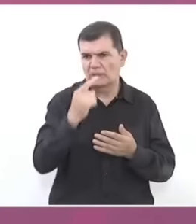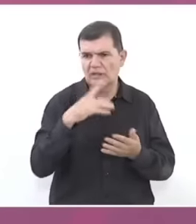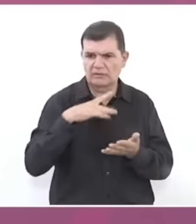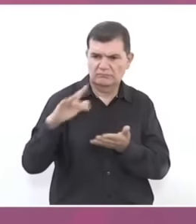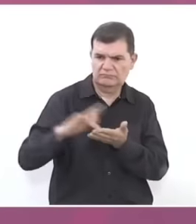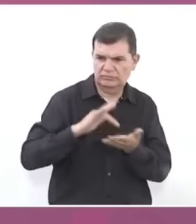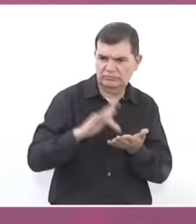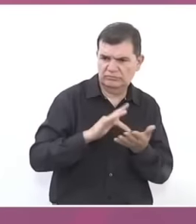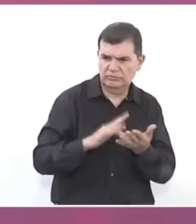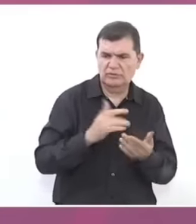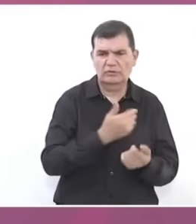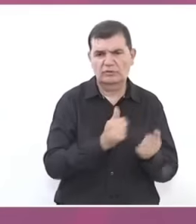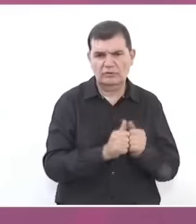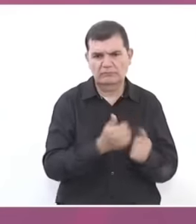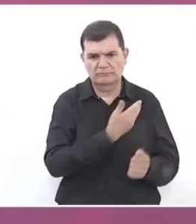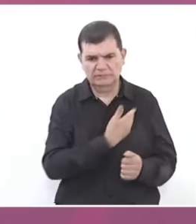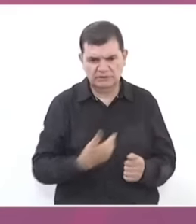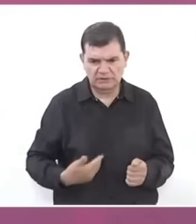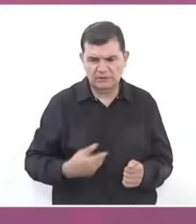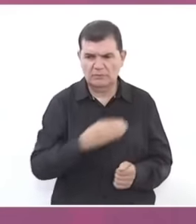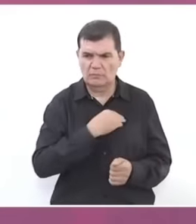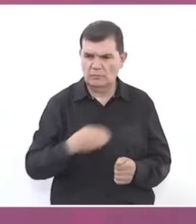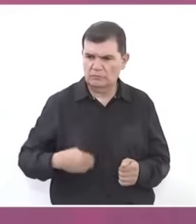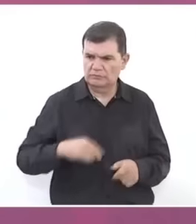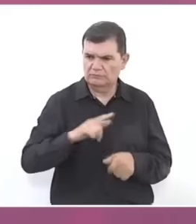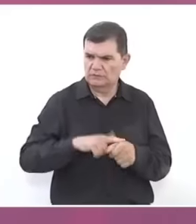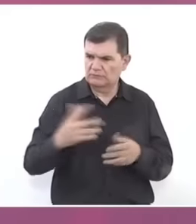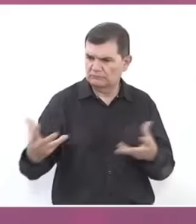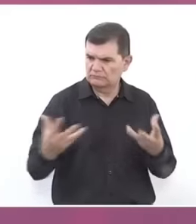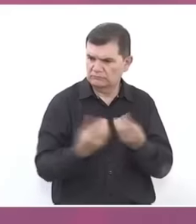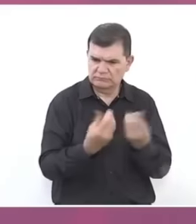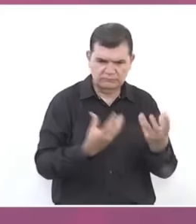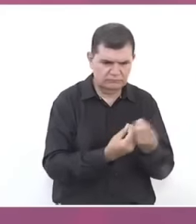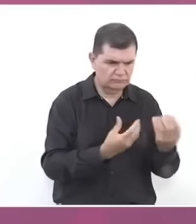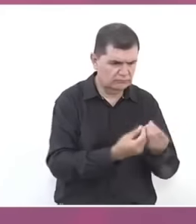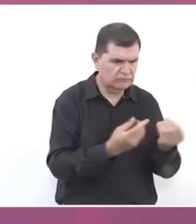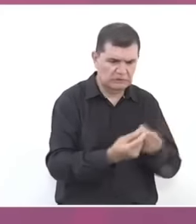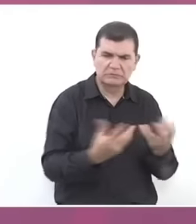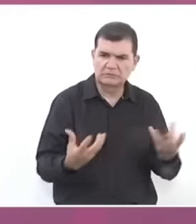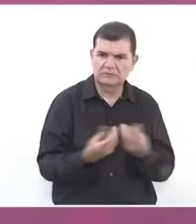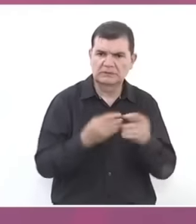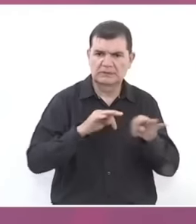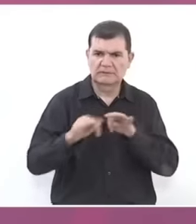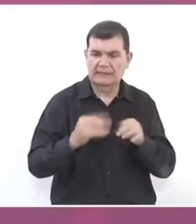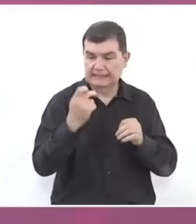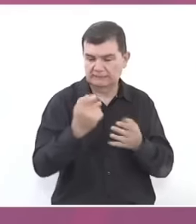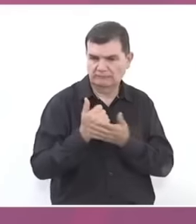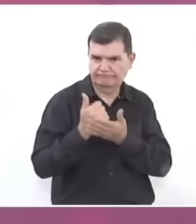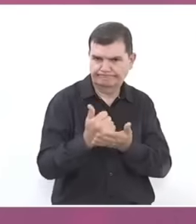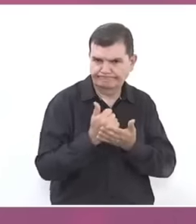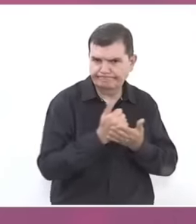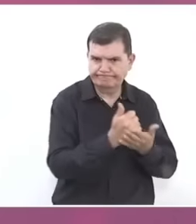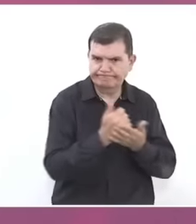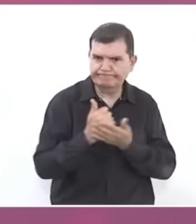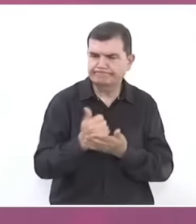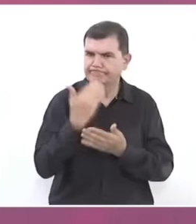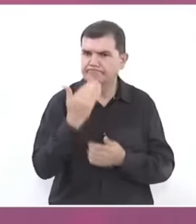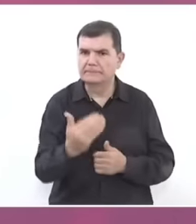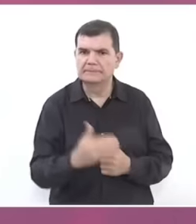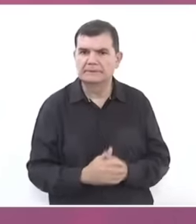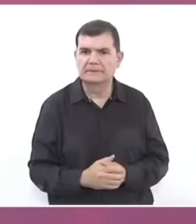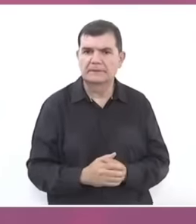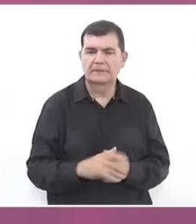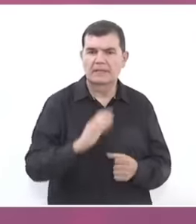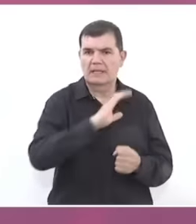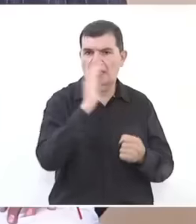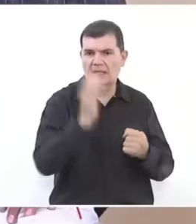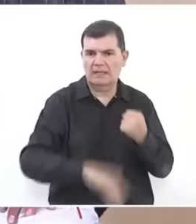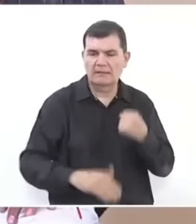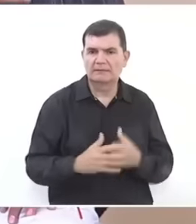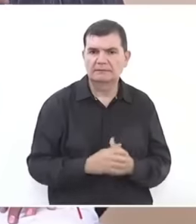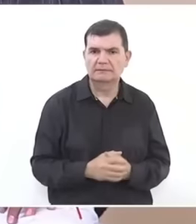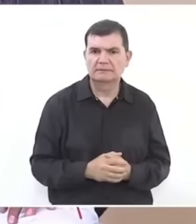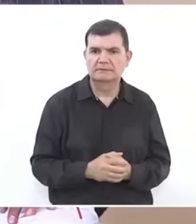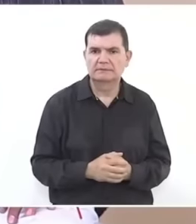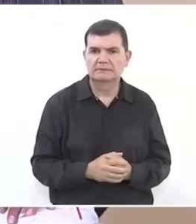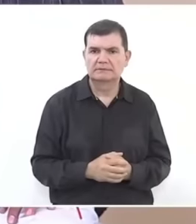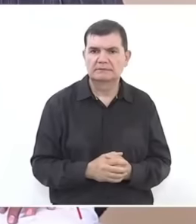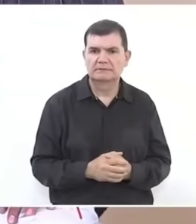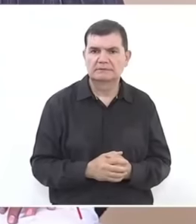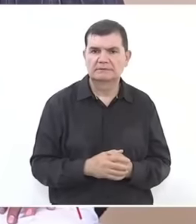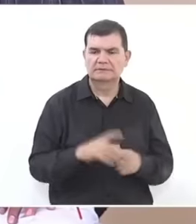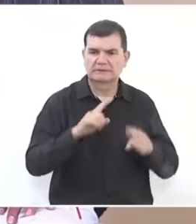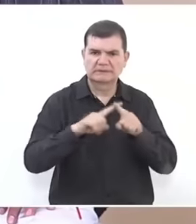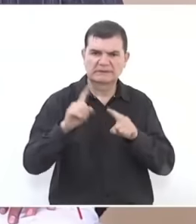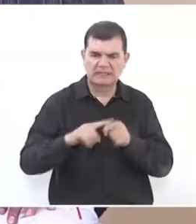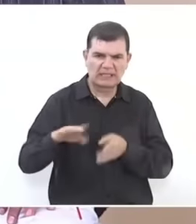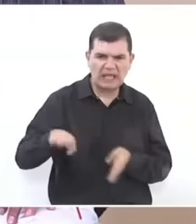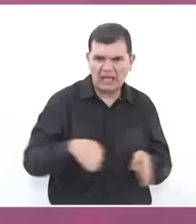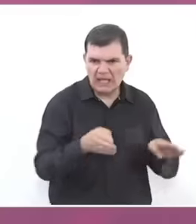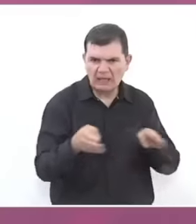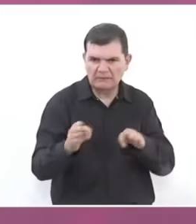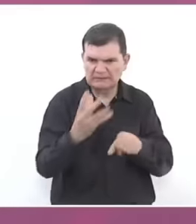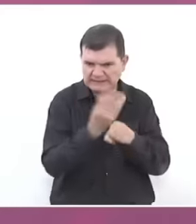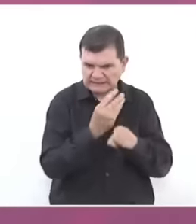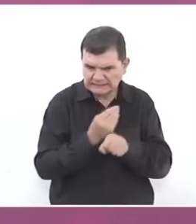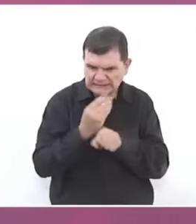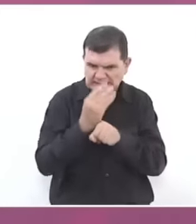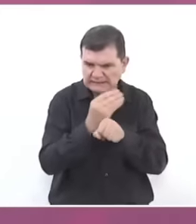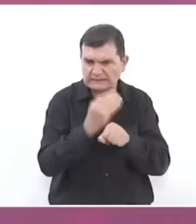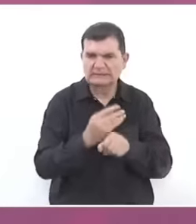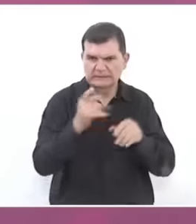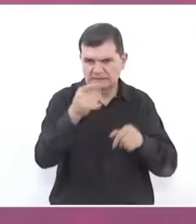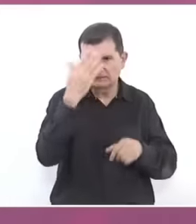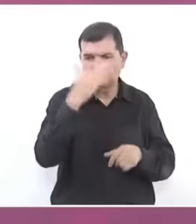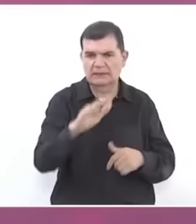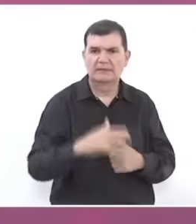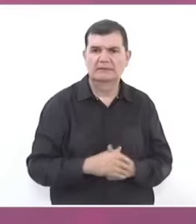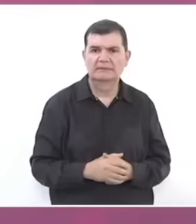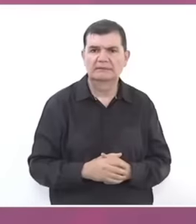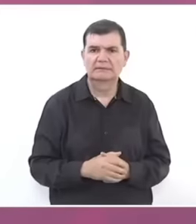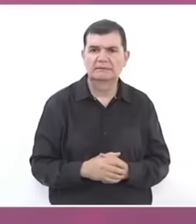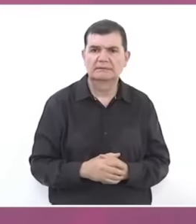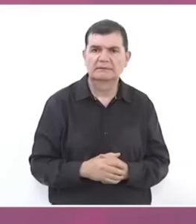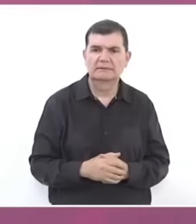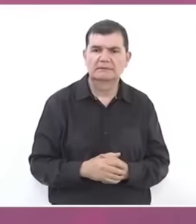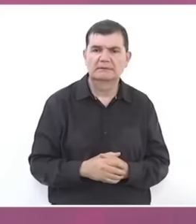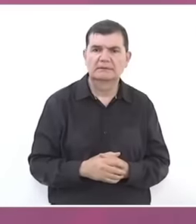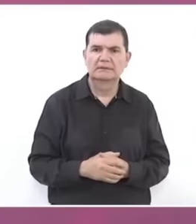of municipal presidents and this completion of all the roads. You already know that